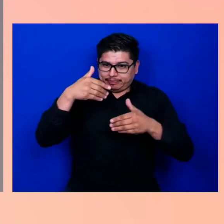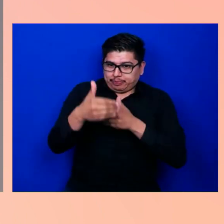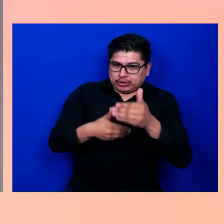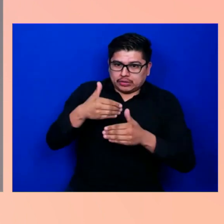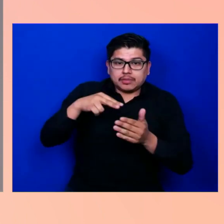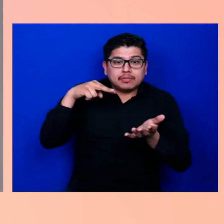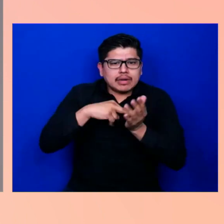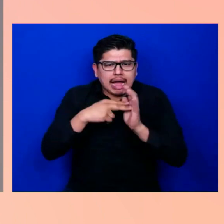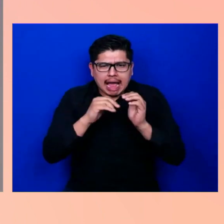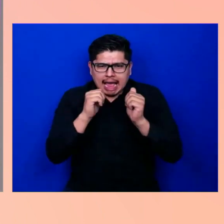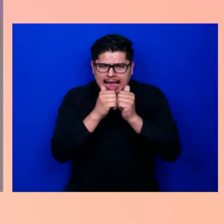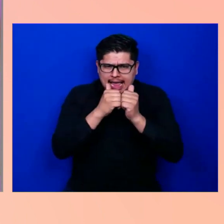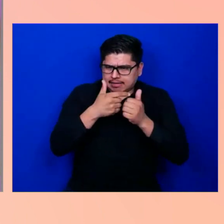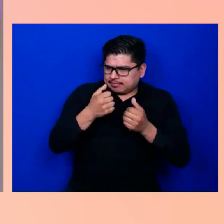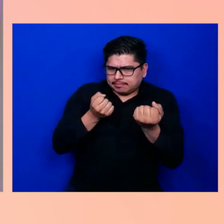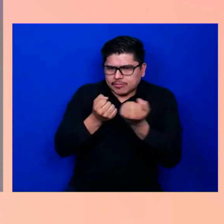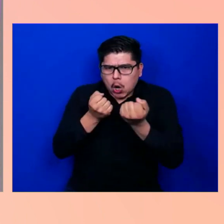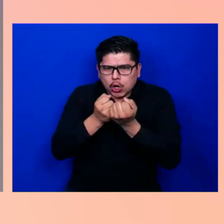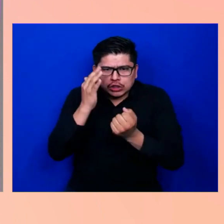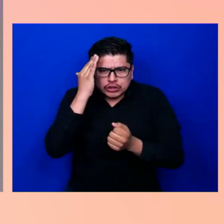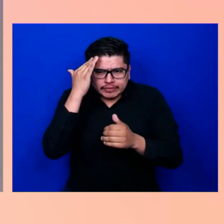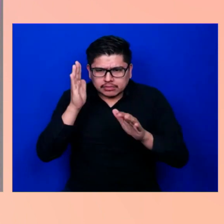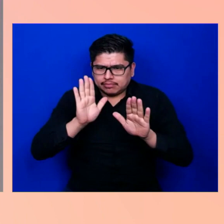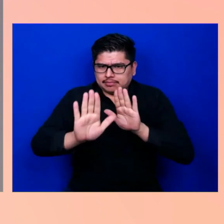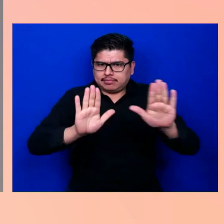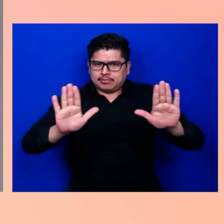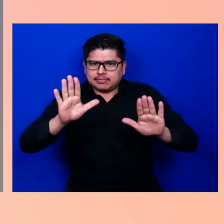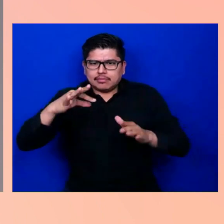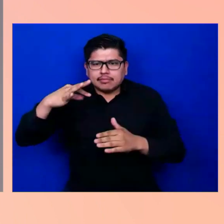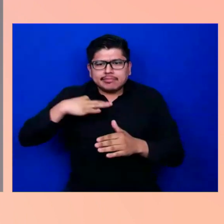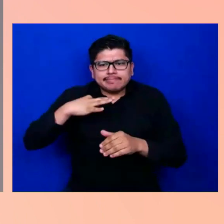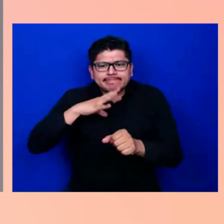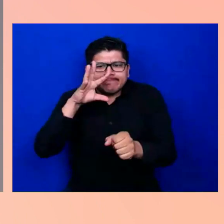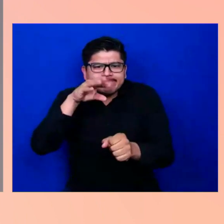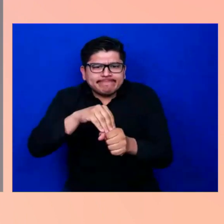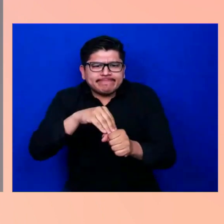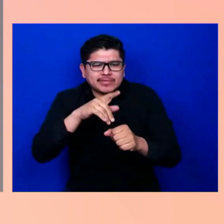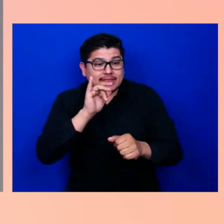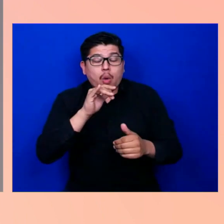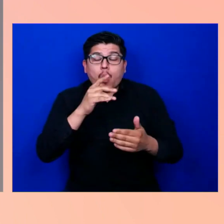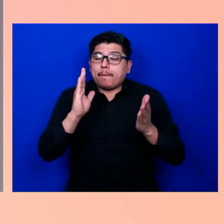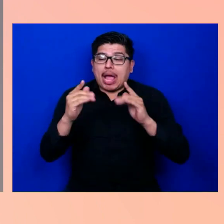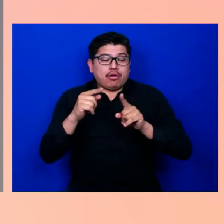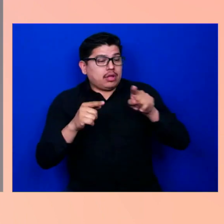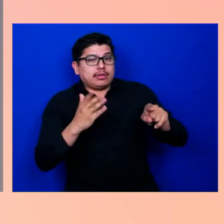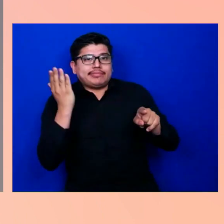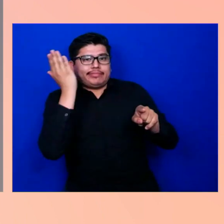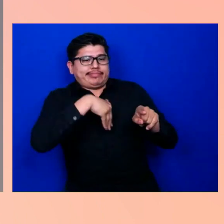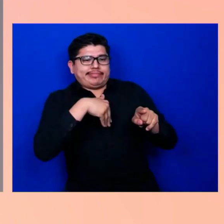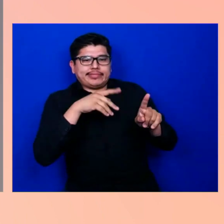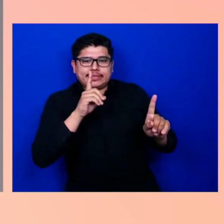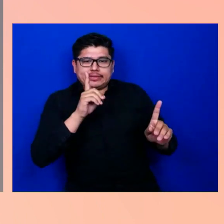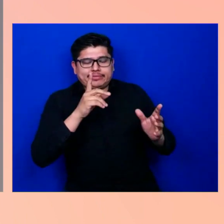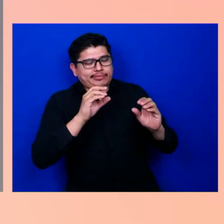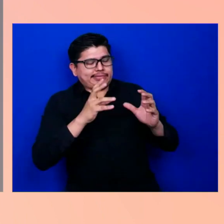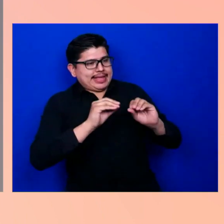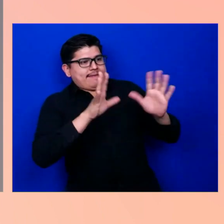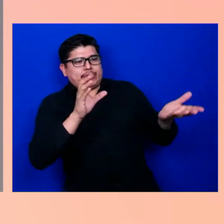Those with non- apparent disabilities? Let's find out with Microsoft CVP of Corporate Global Talent Acquisition,